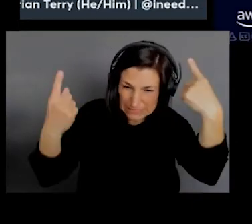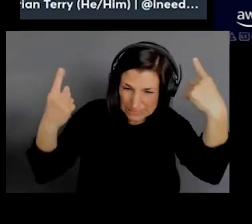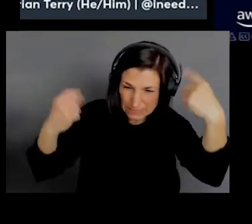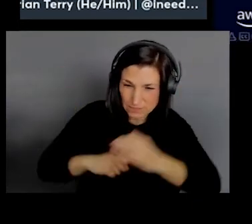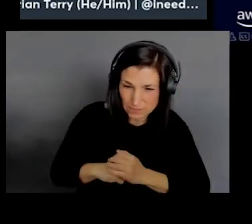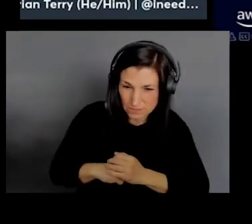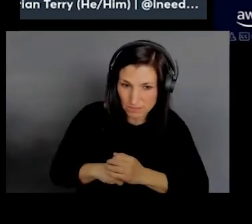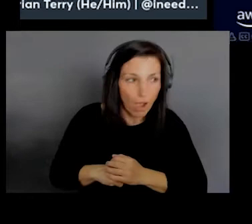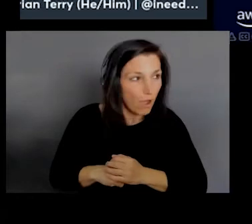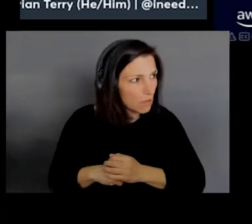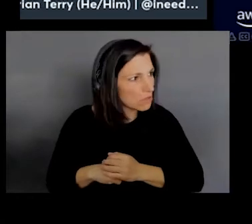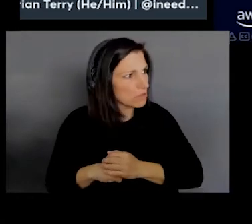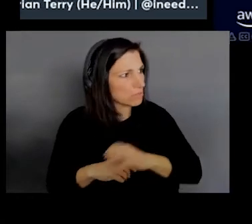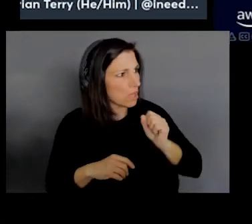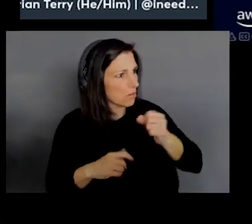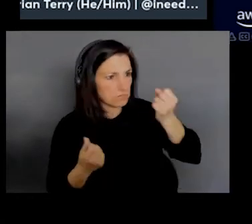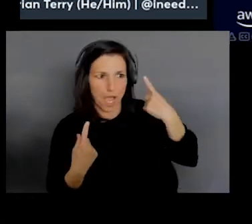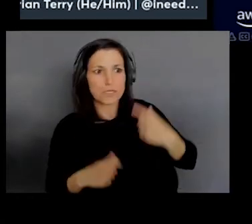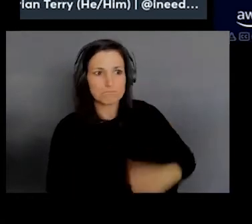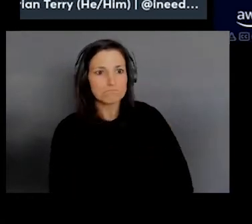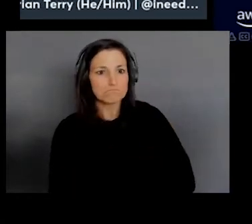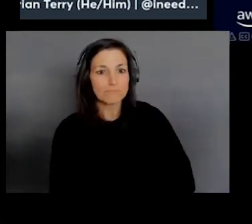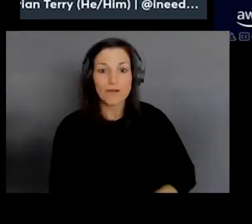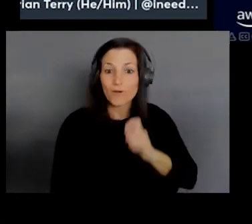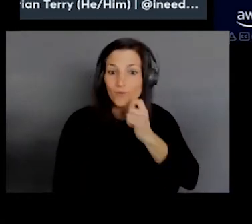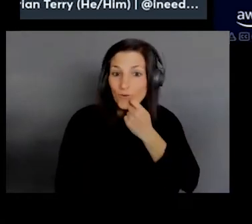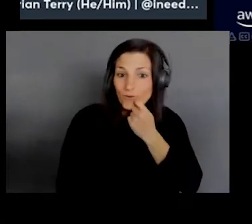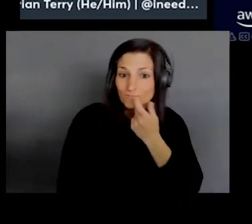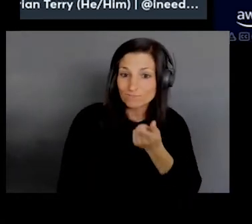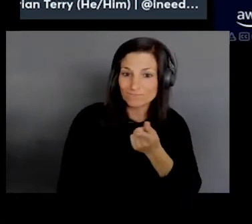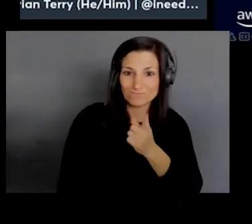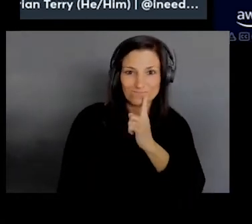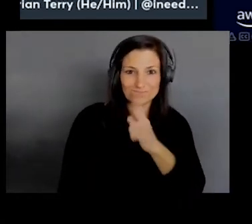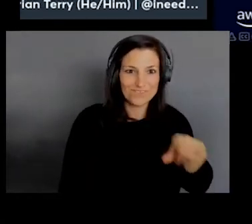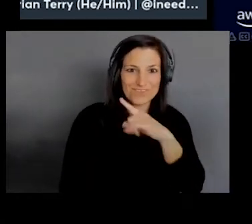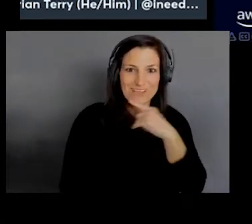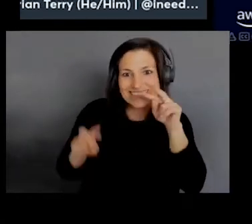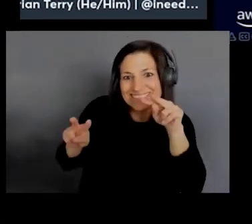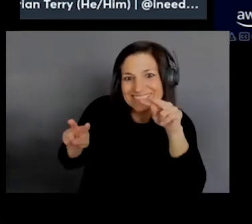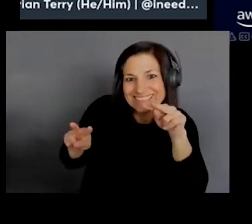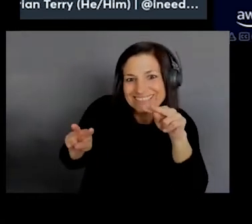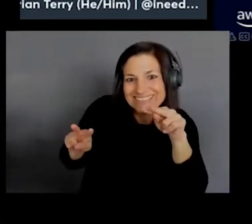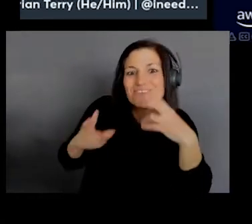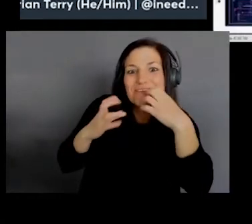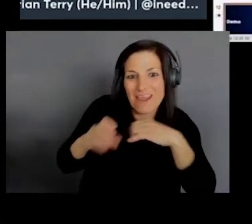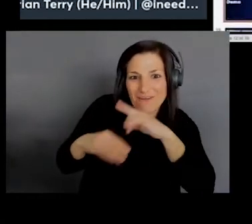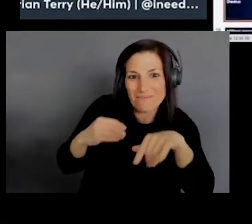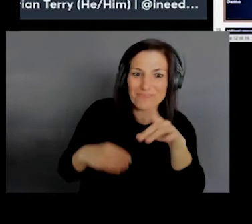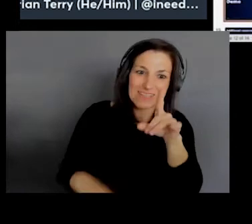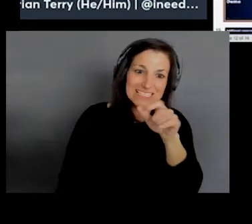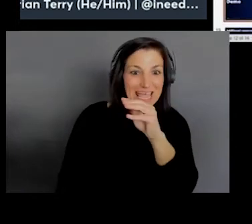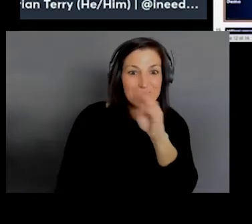Yep. Got it. Cool, So, I'm sure this is what all of you care about more, is called the Demo. Let's see it in action, man.